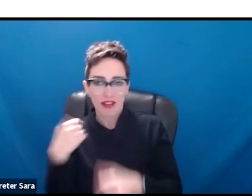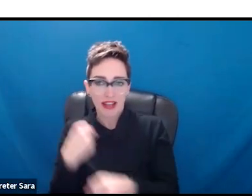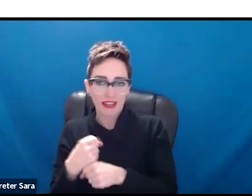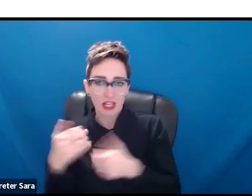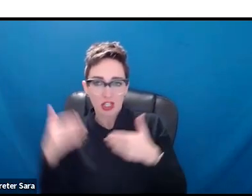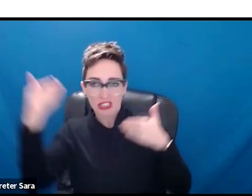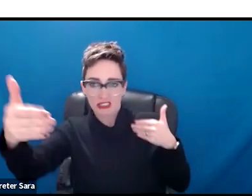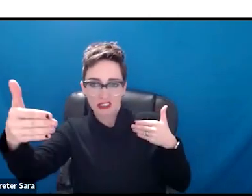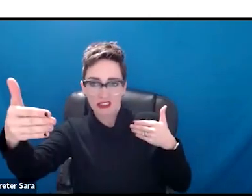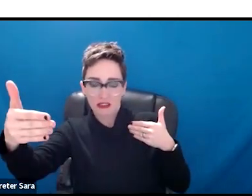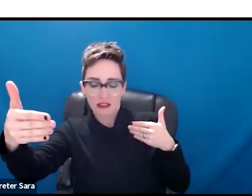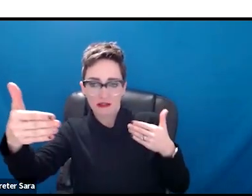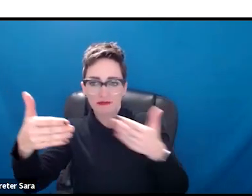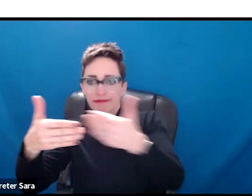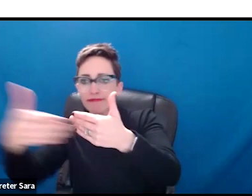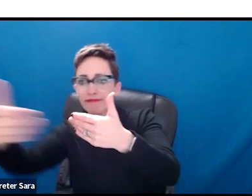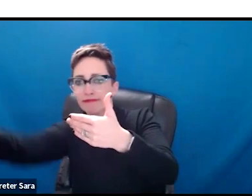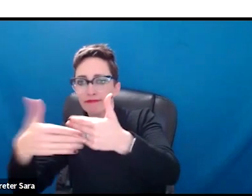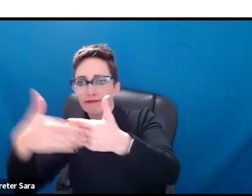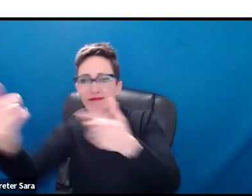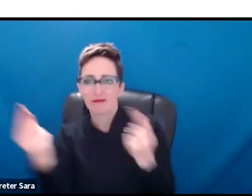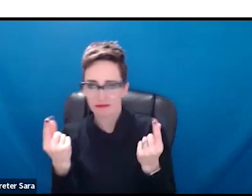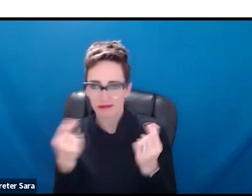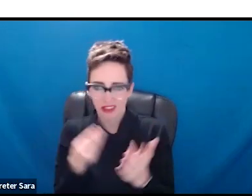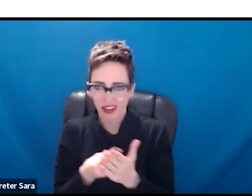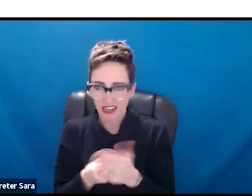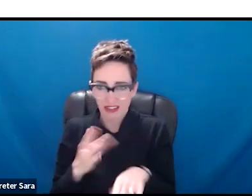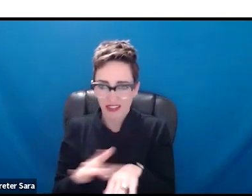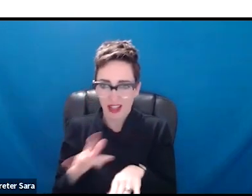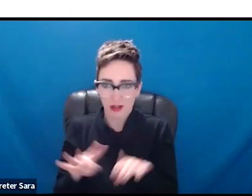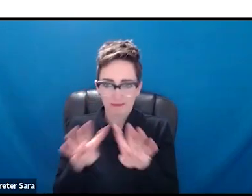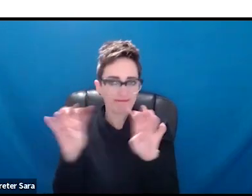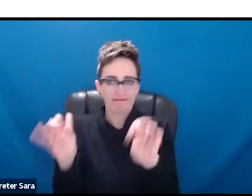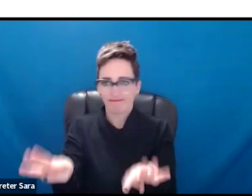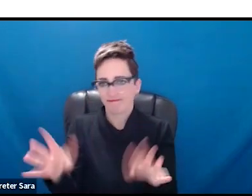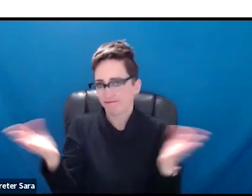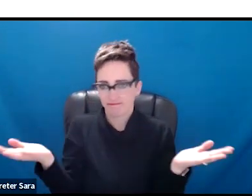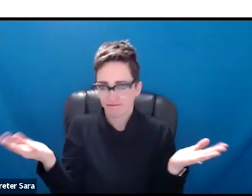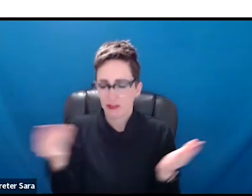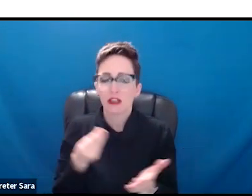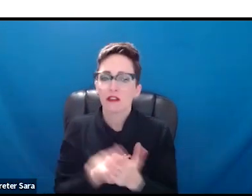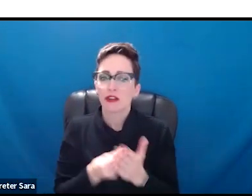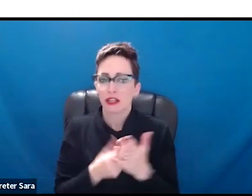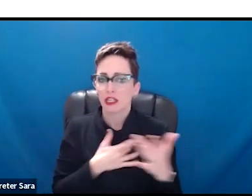And this is a very important issue to try and address. So funding concerns are a priority.